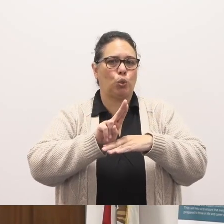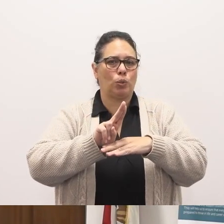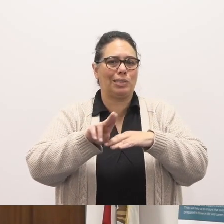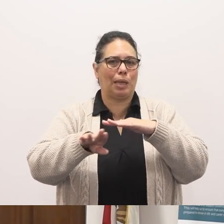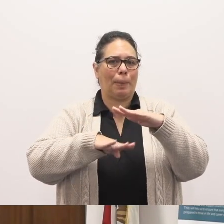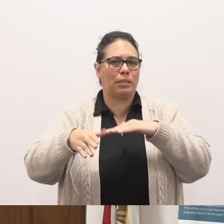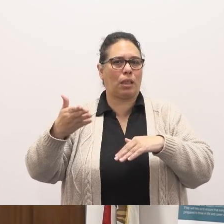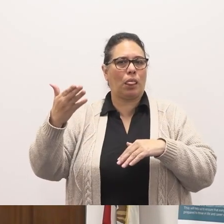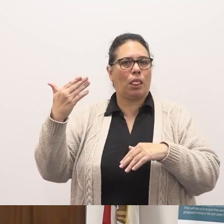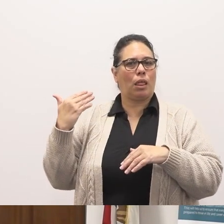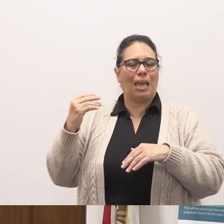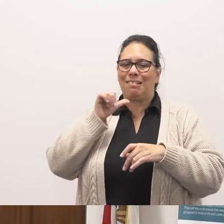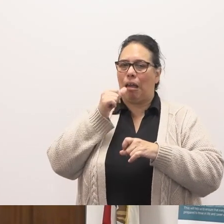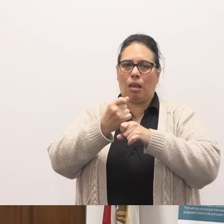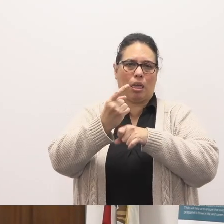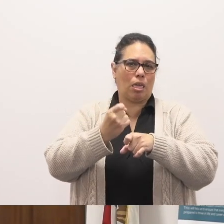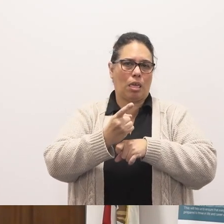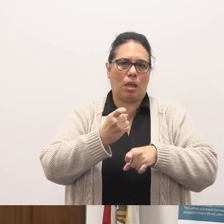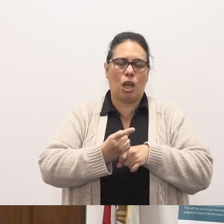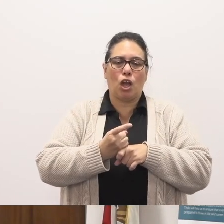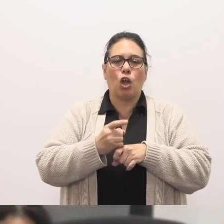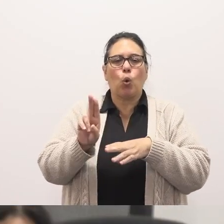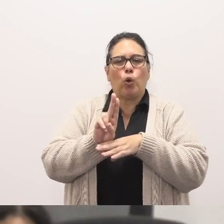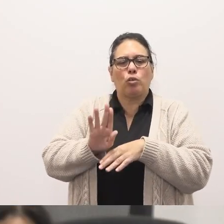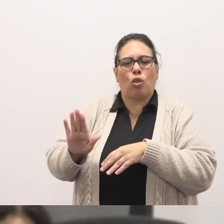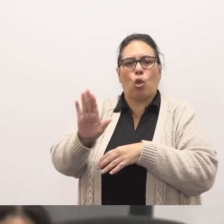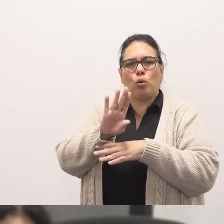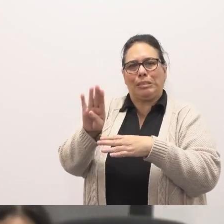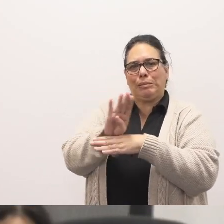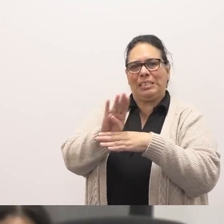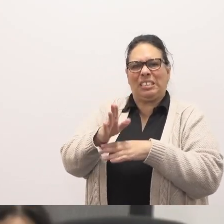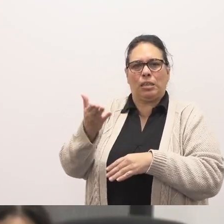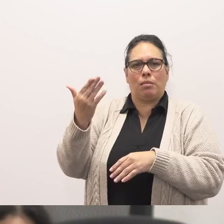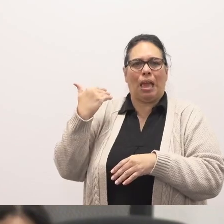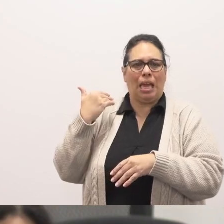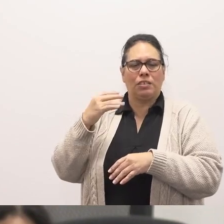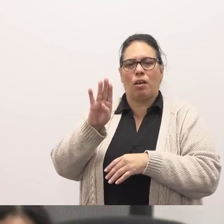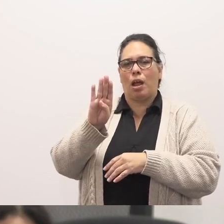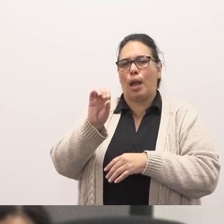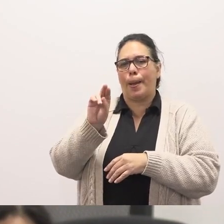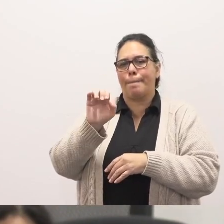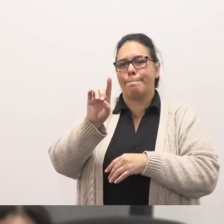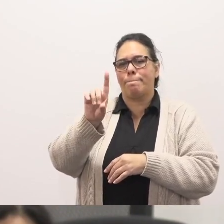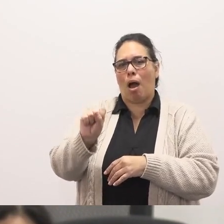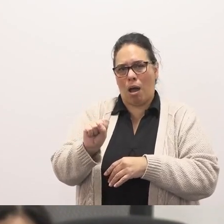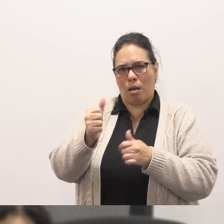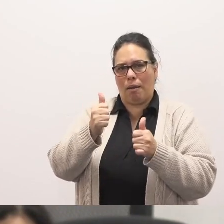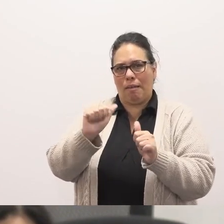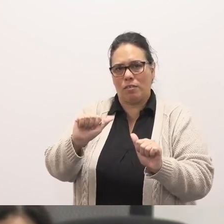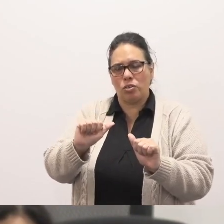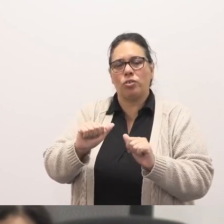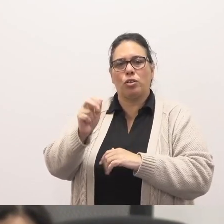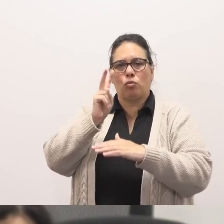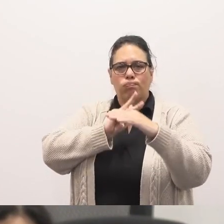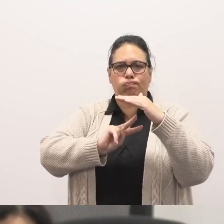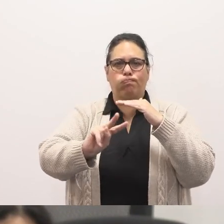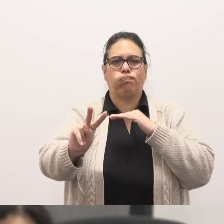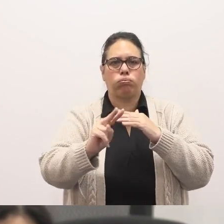We've used these firms in the past on previous moves for the bond efforts. And as we kind of gauge the projected use, it aligns with those dollar values.